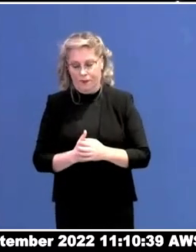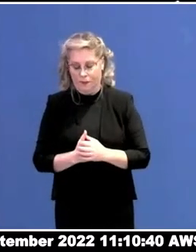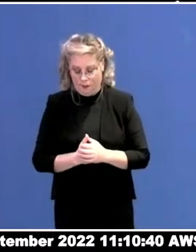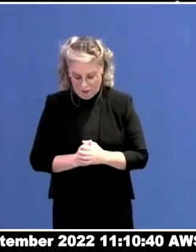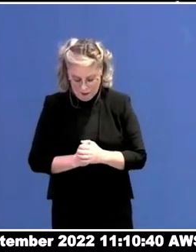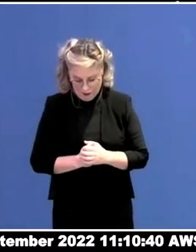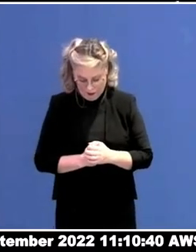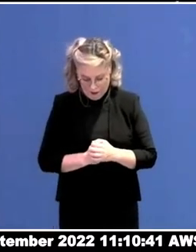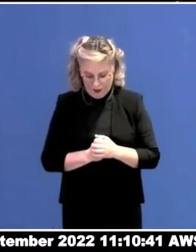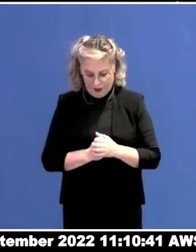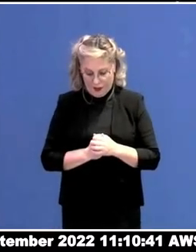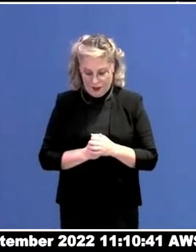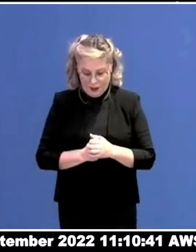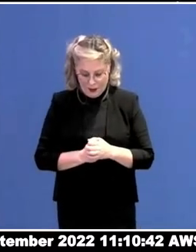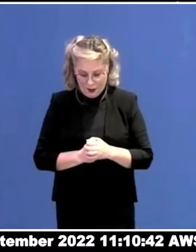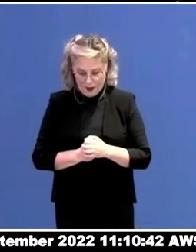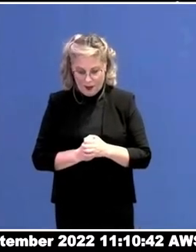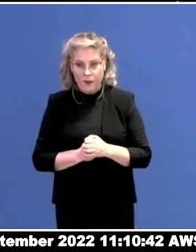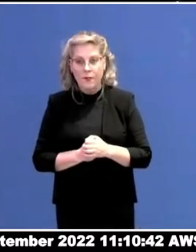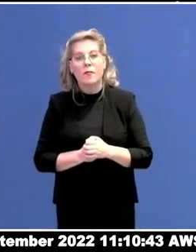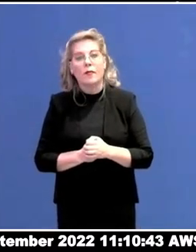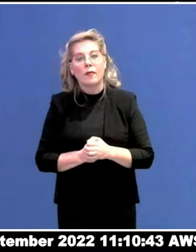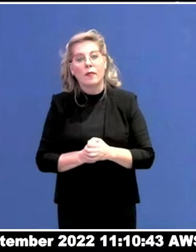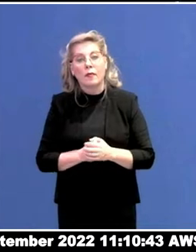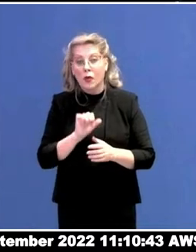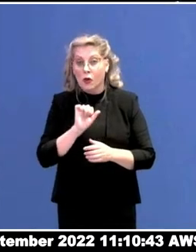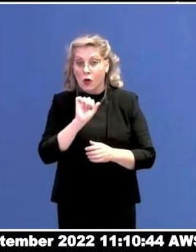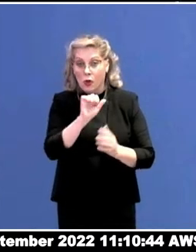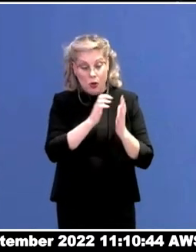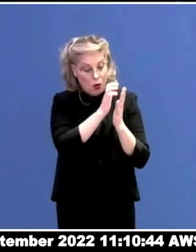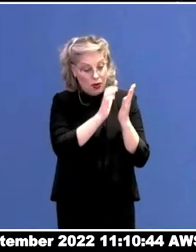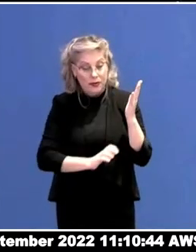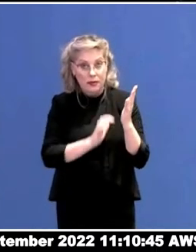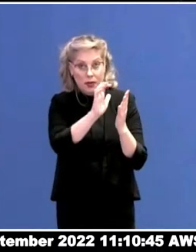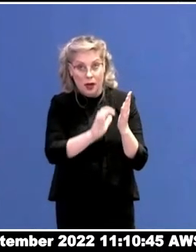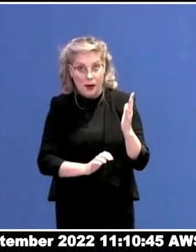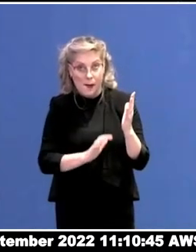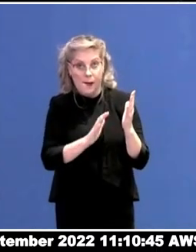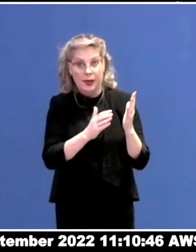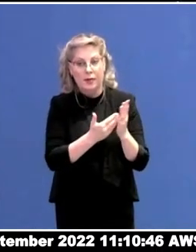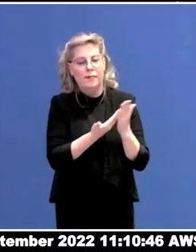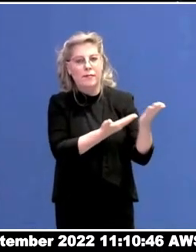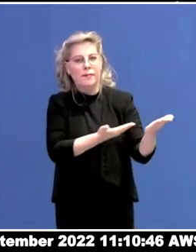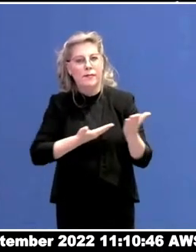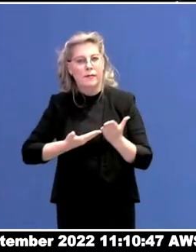Now, Ms Krakouer, you have provided a statement to the Royal Commission dated 16 September 2022.